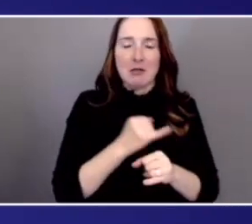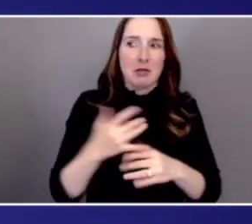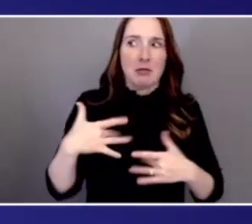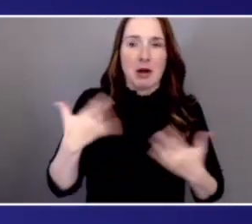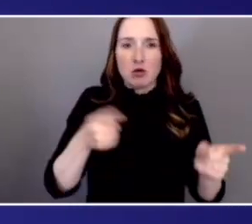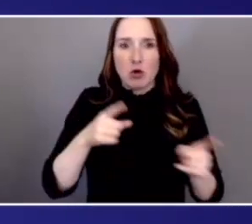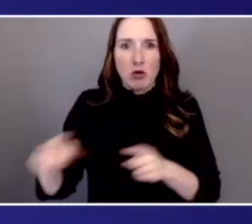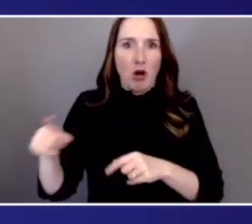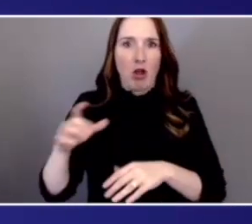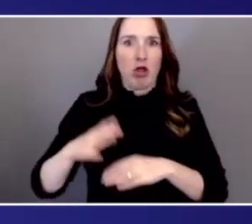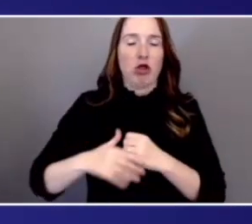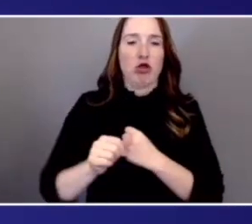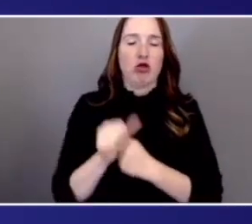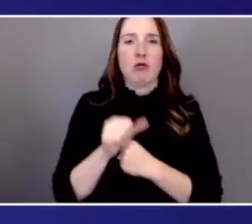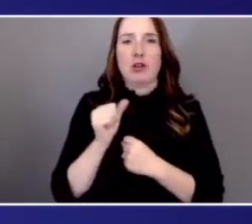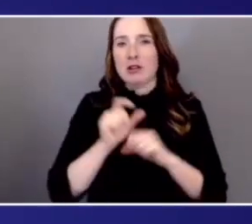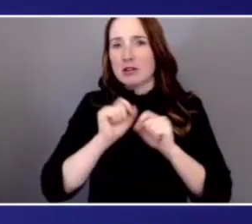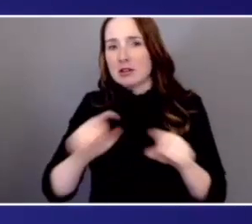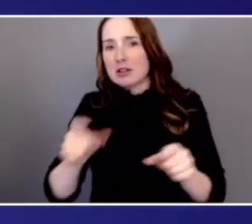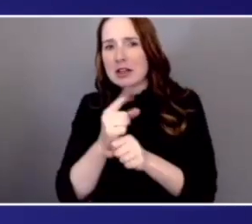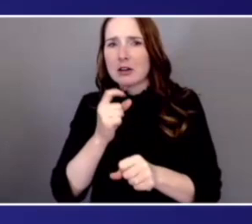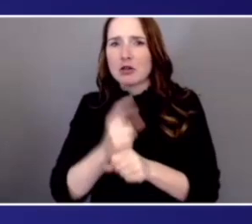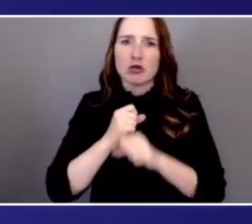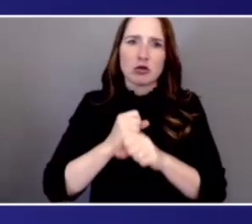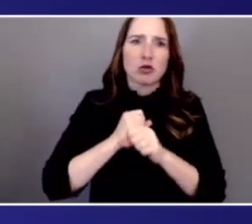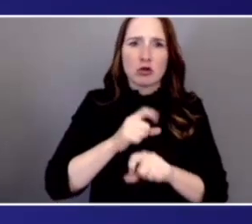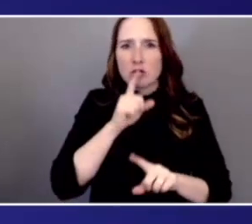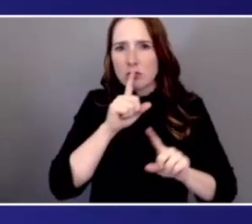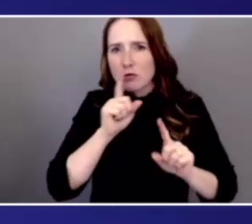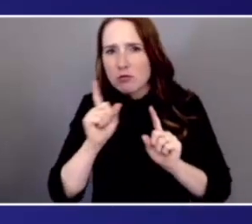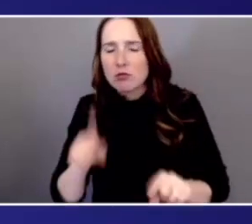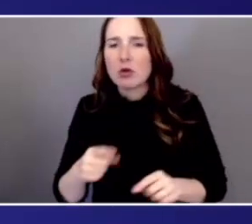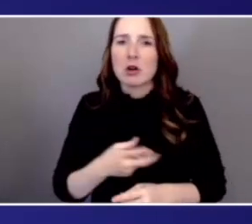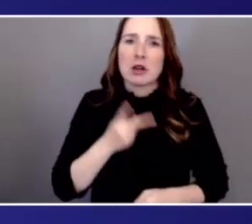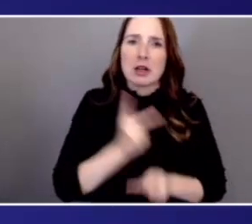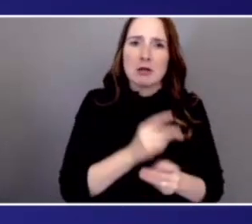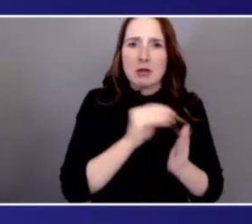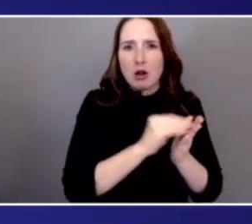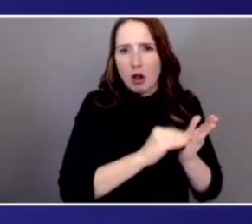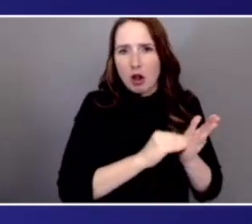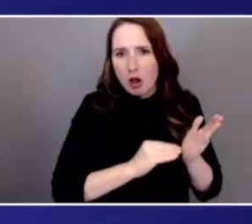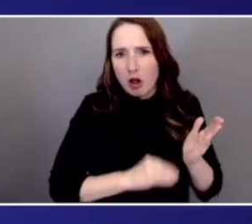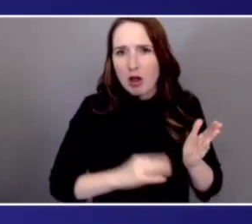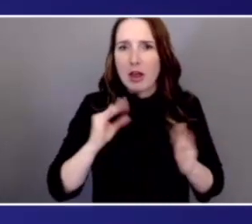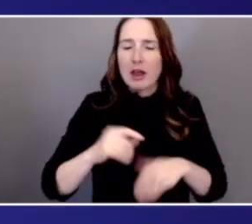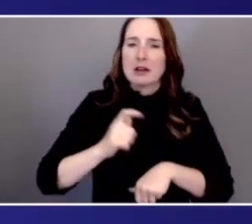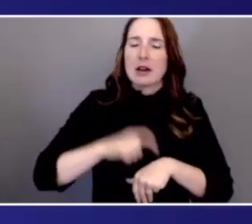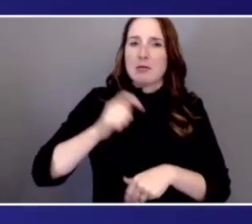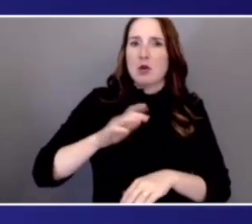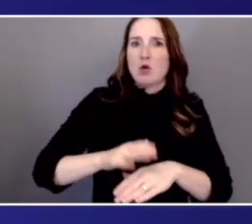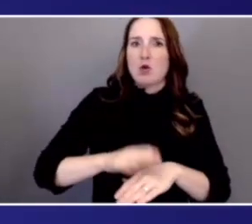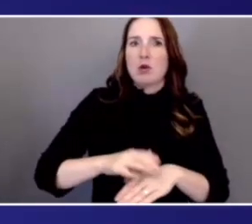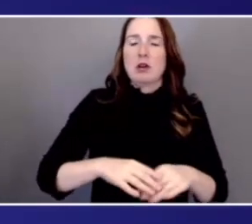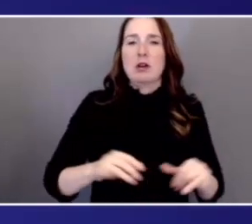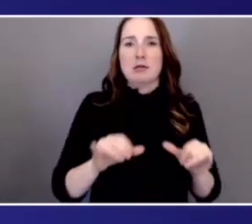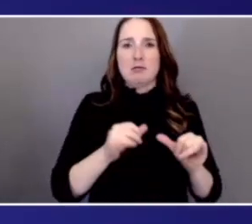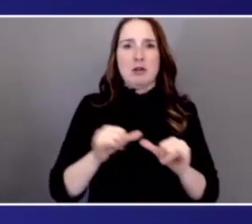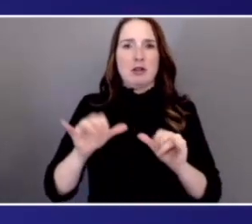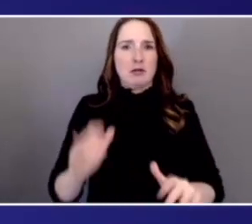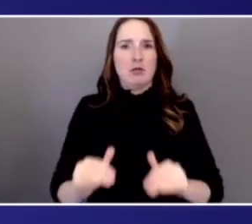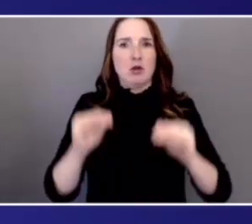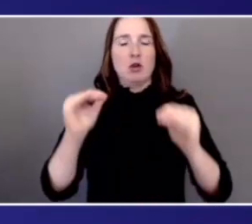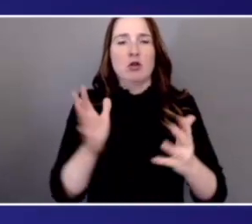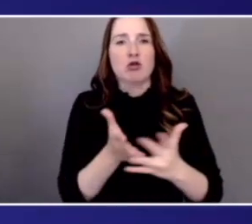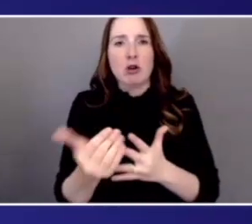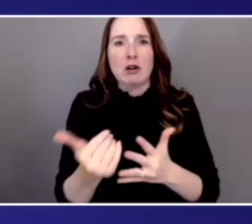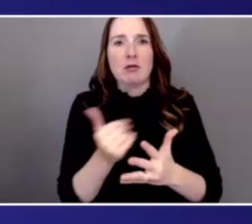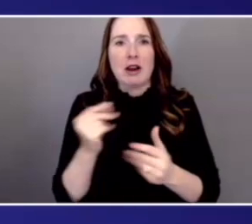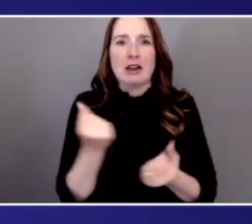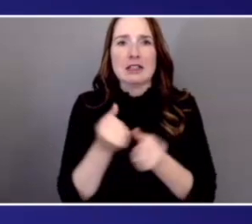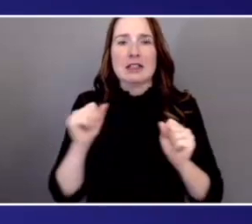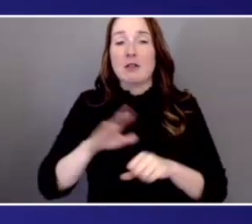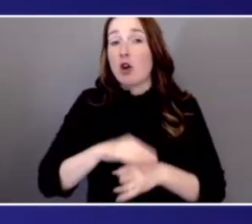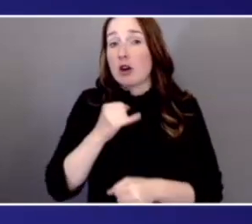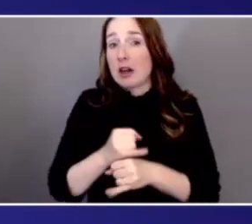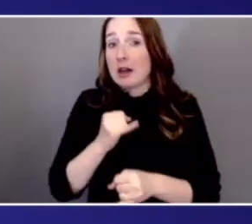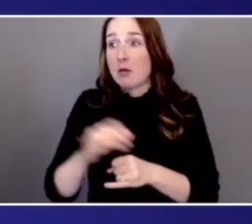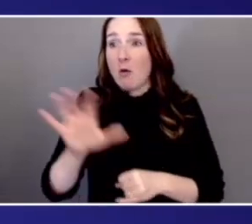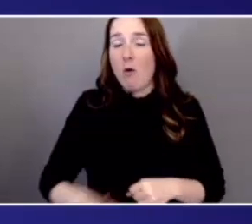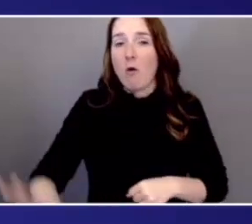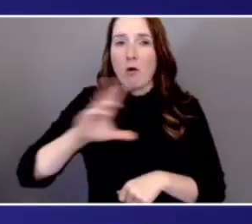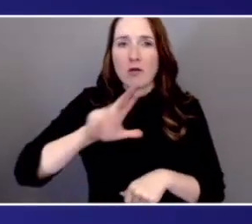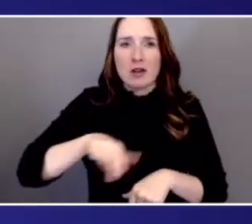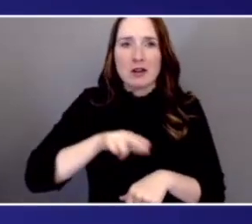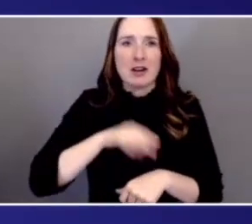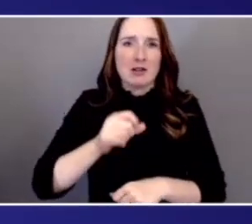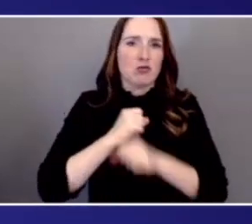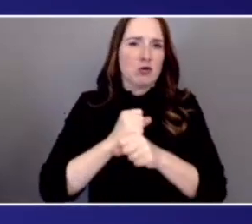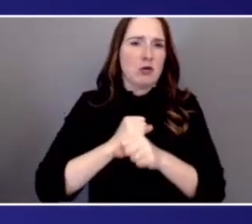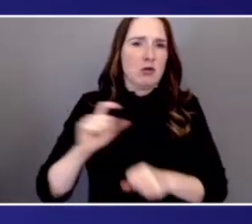This includes issuing annual security reports, keeping a daily crime log and providing timely warnings, measures that promote transparency and safety on campuses nationwide and protect taxpayer investment.